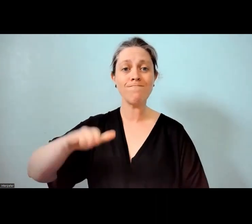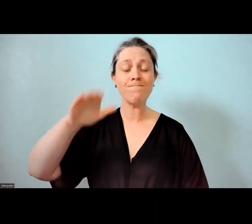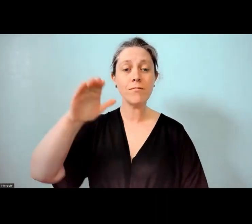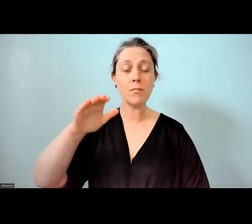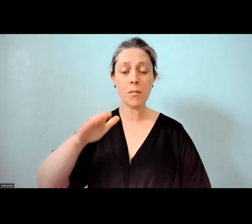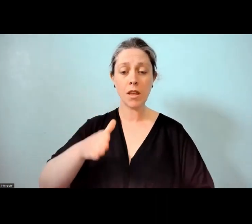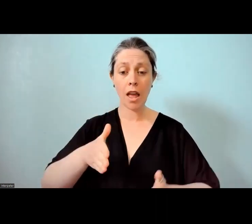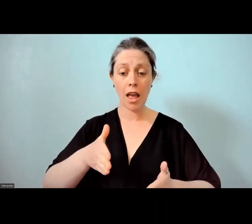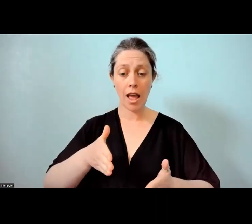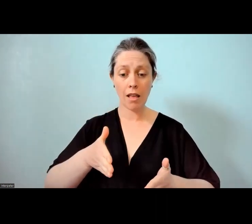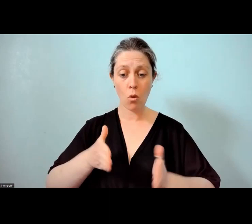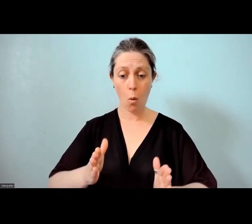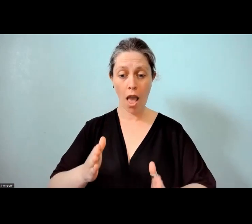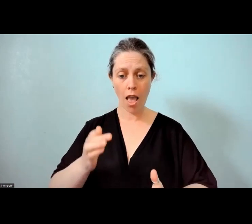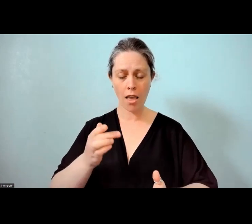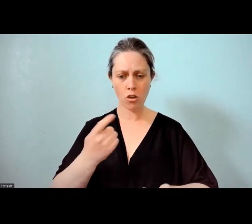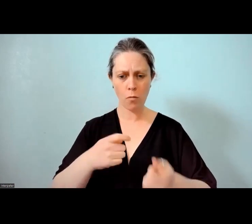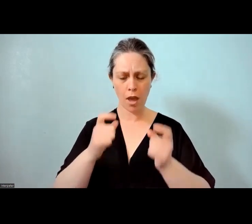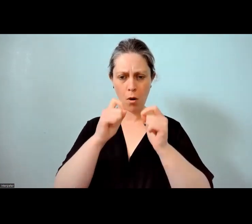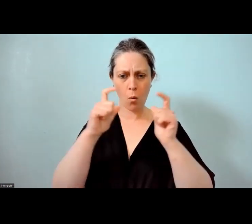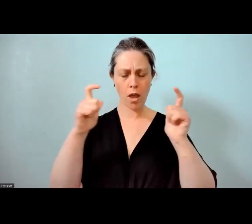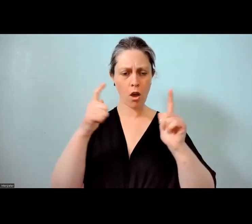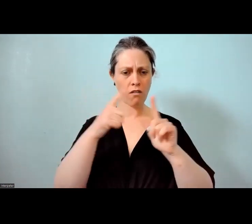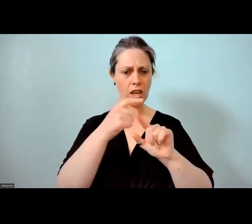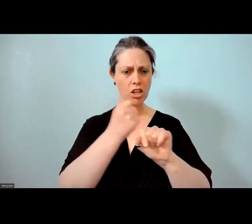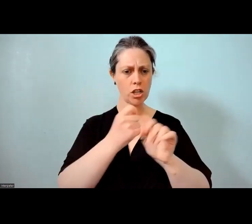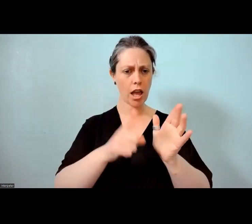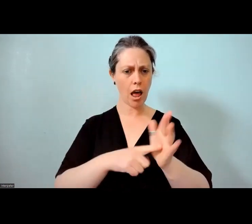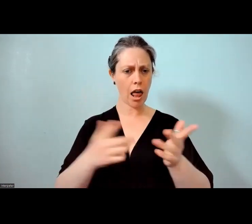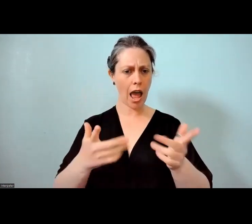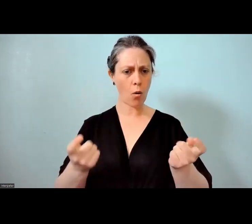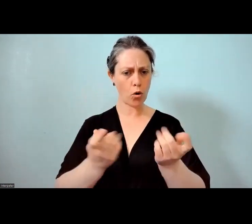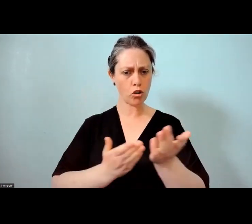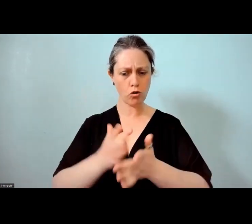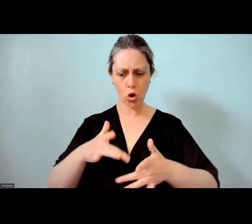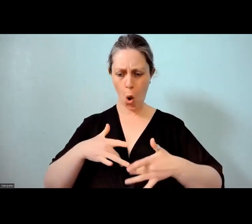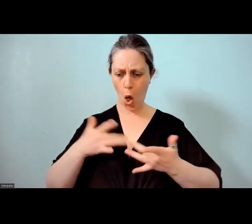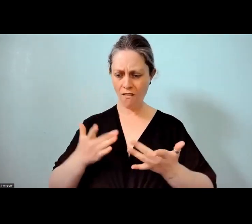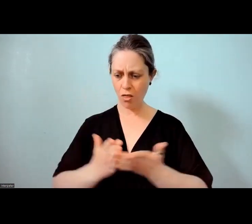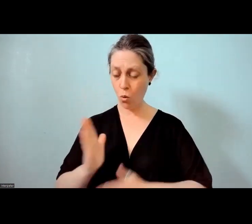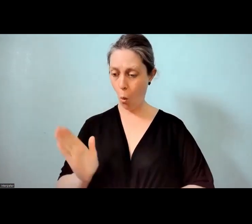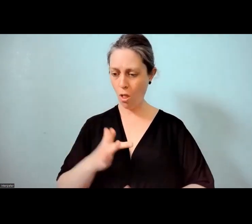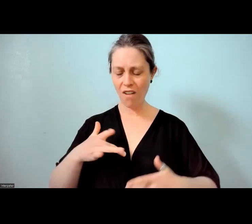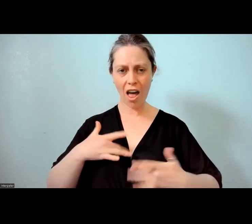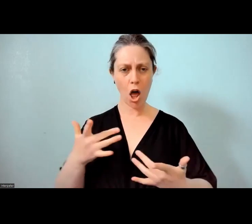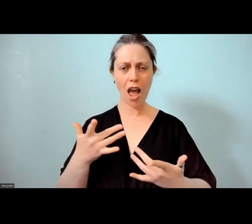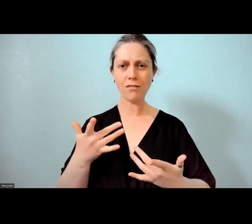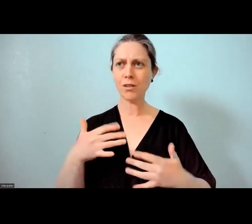of how, you know, EGL operates for your life and for all of our lives was terrific, thank you both.